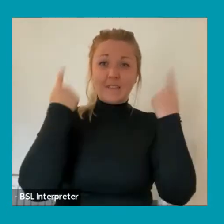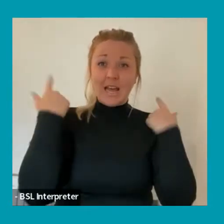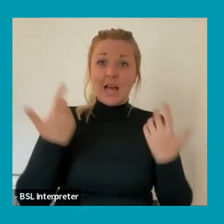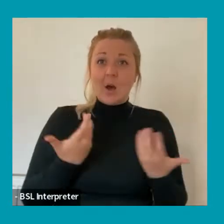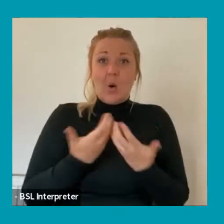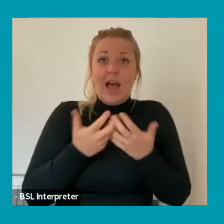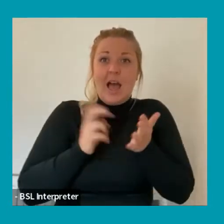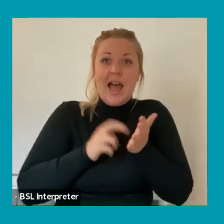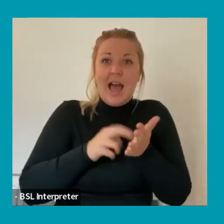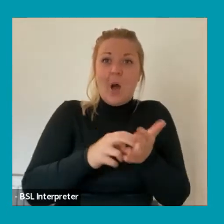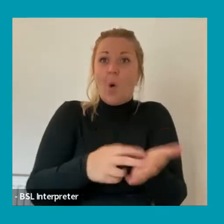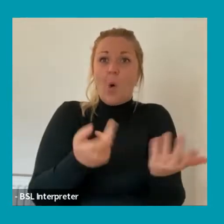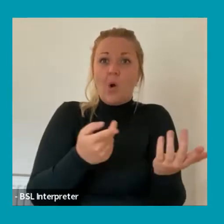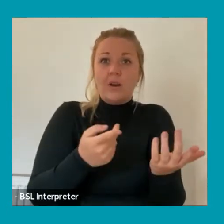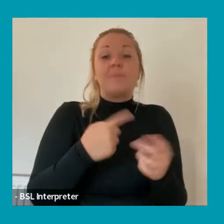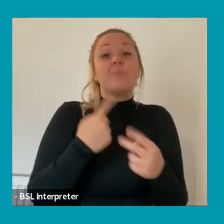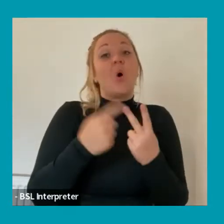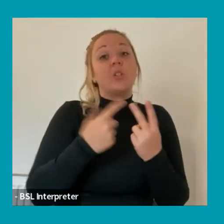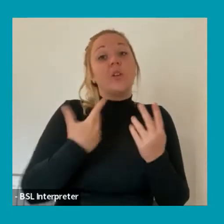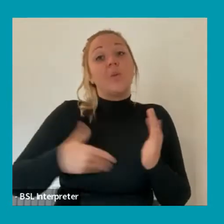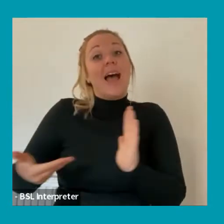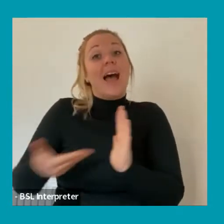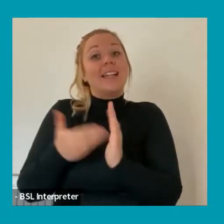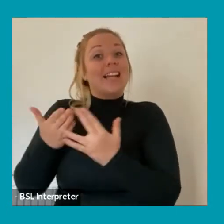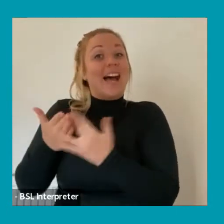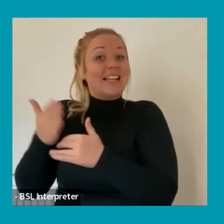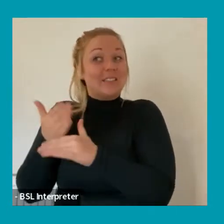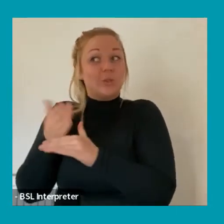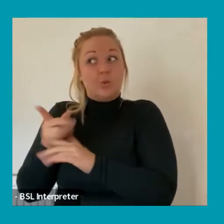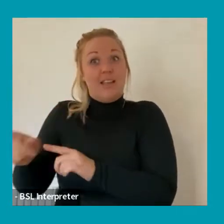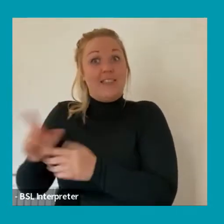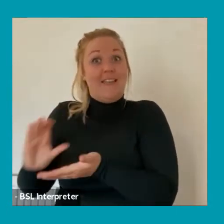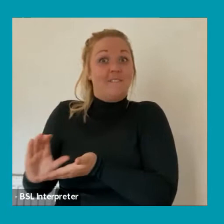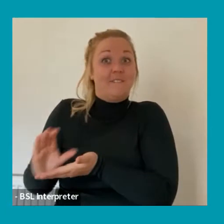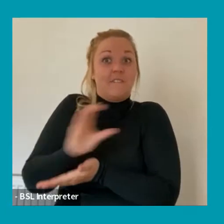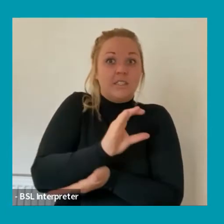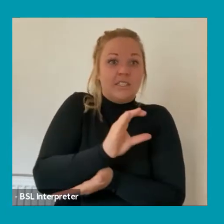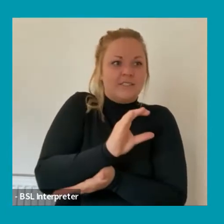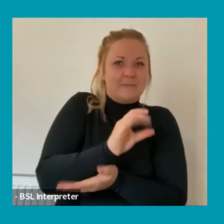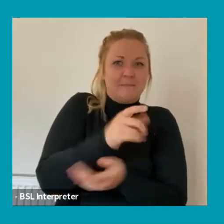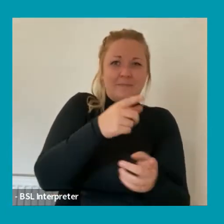funding something and dealing with an external third party. It was just another burden.